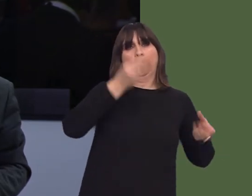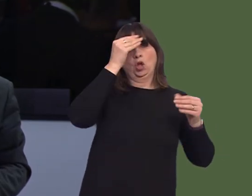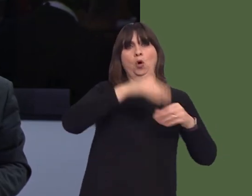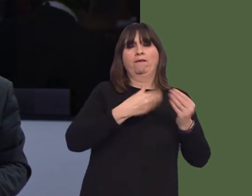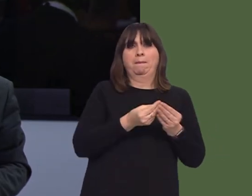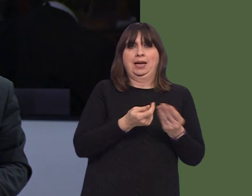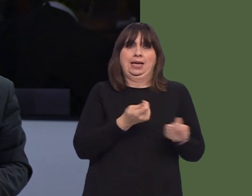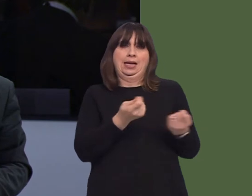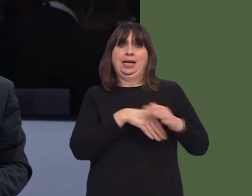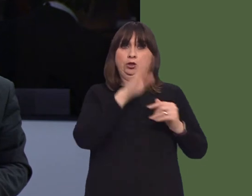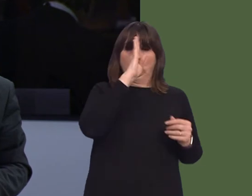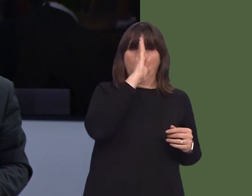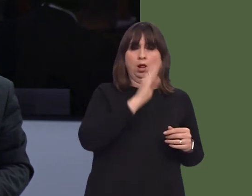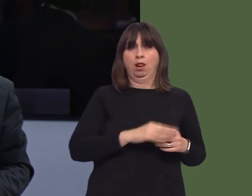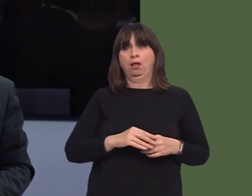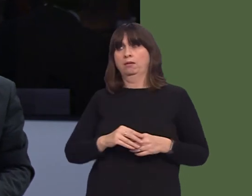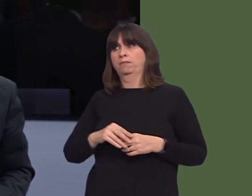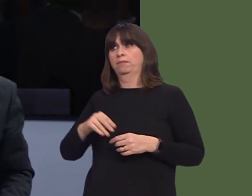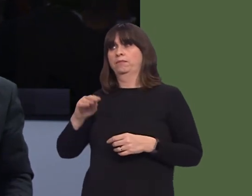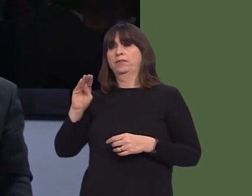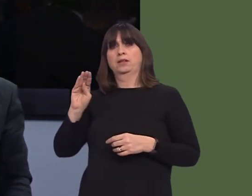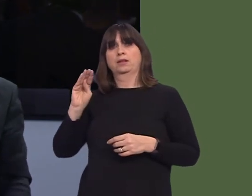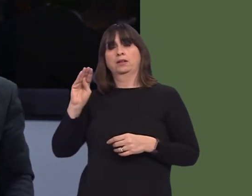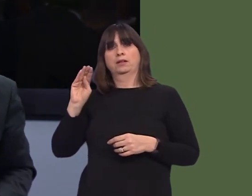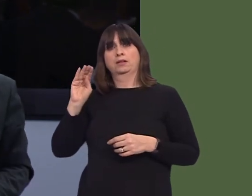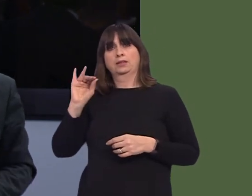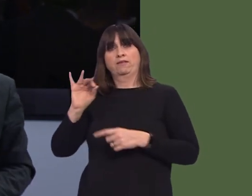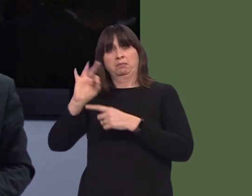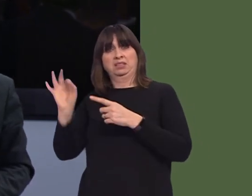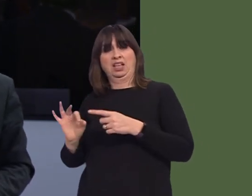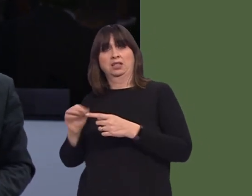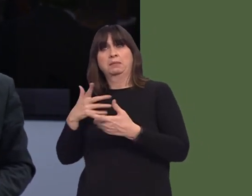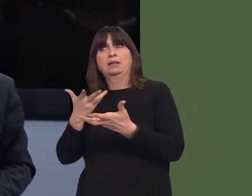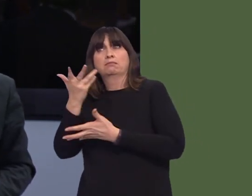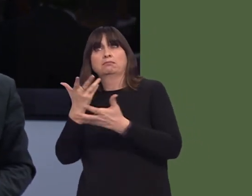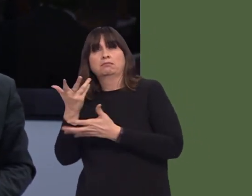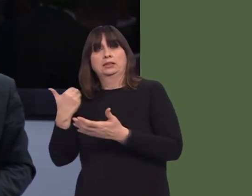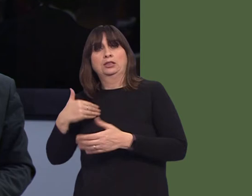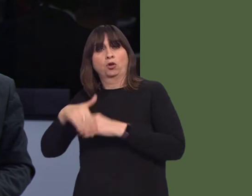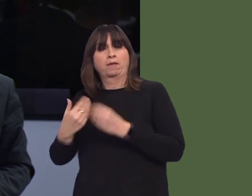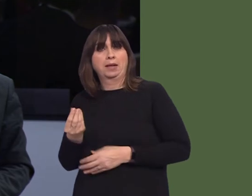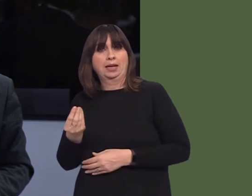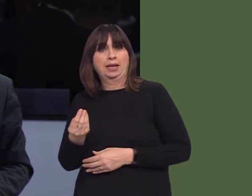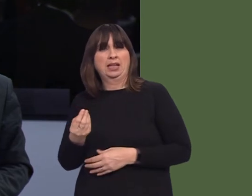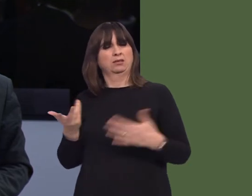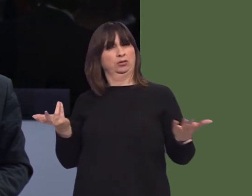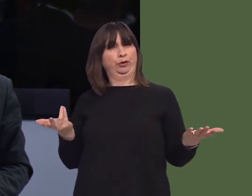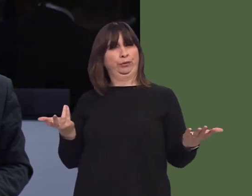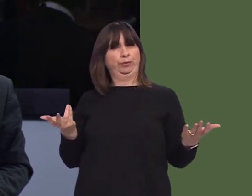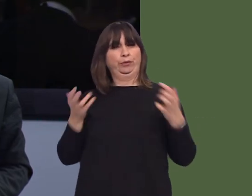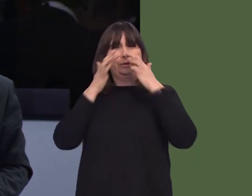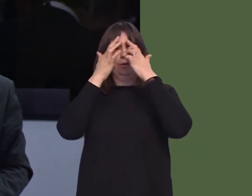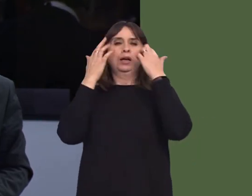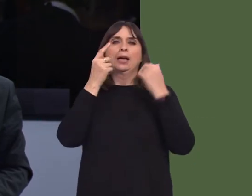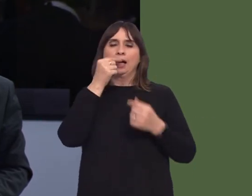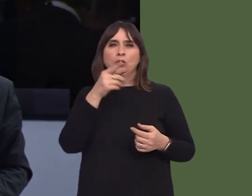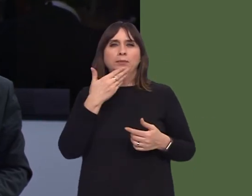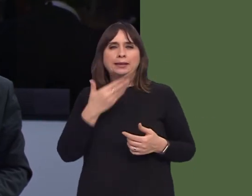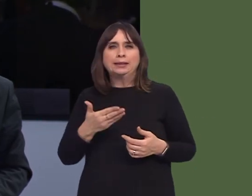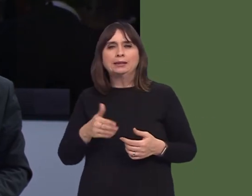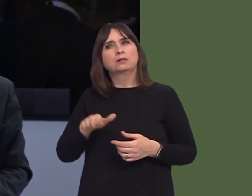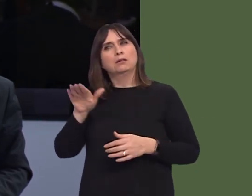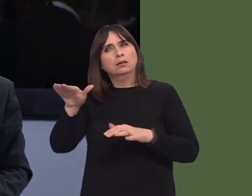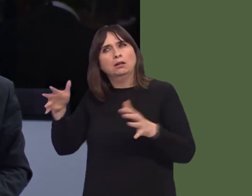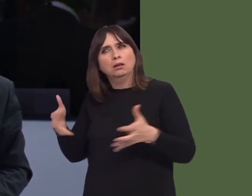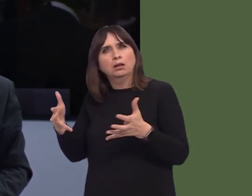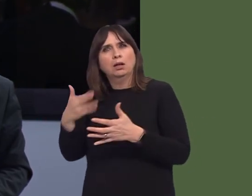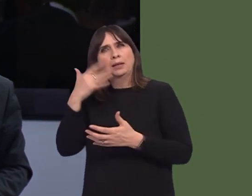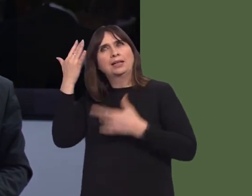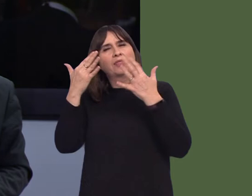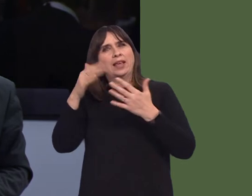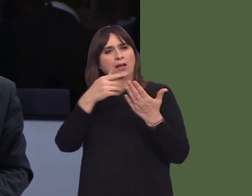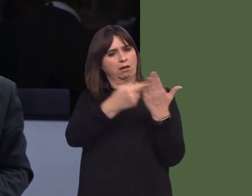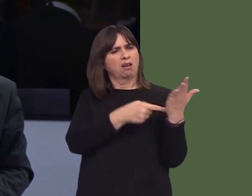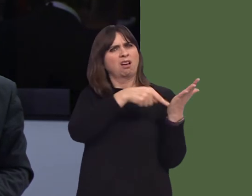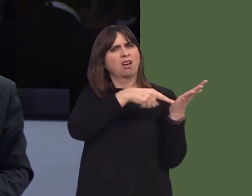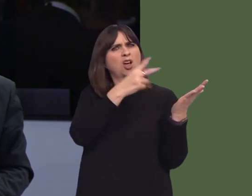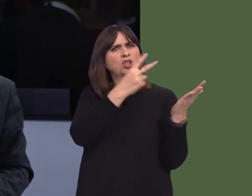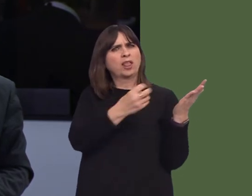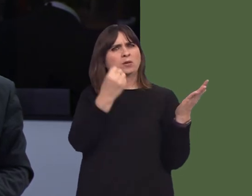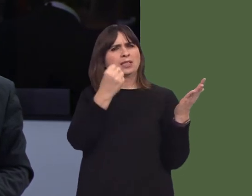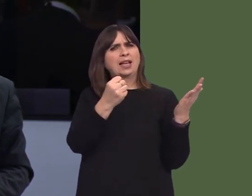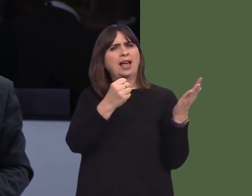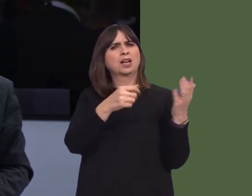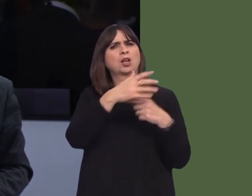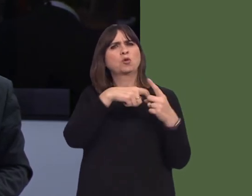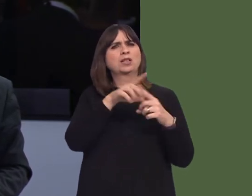on